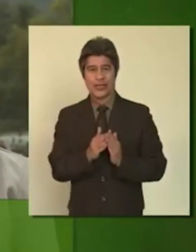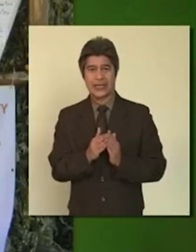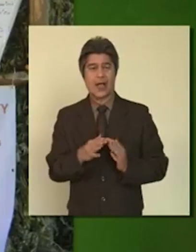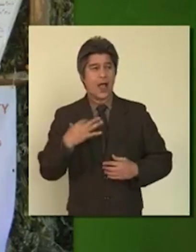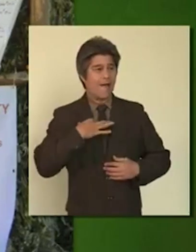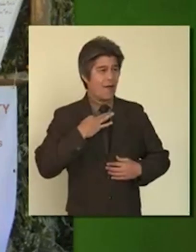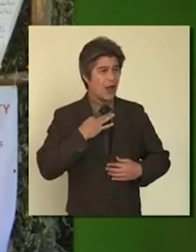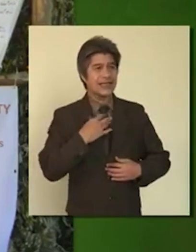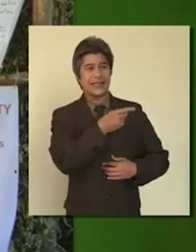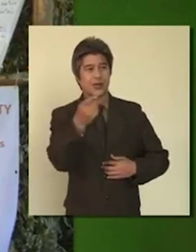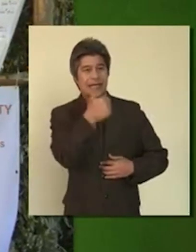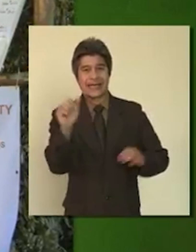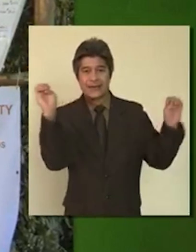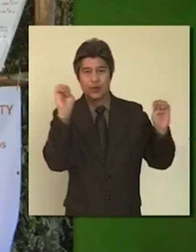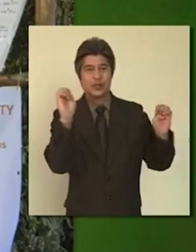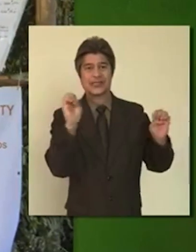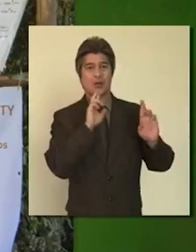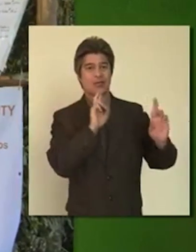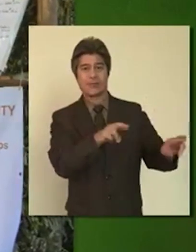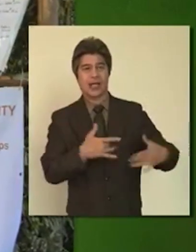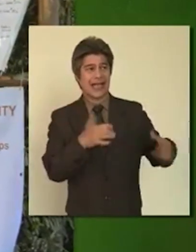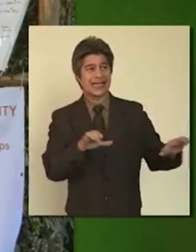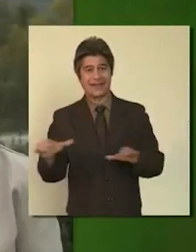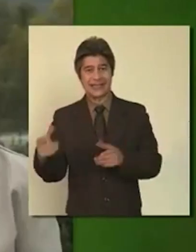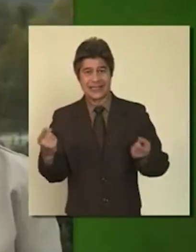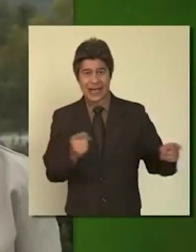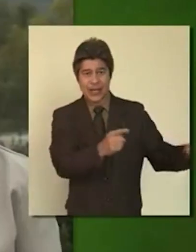They can volunteer at any emergency response activities that are taking place